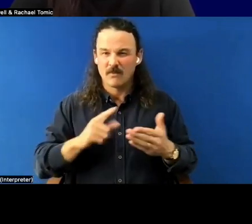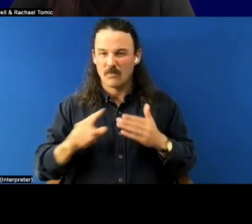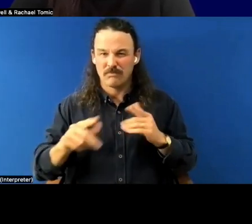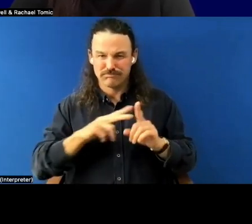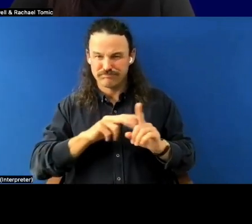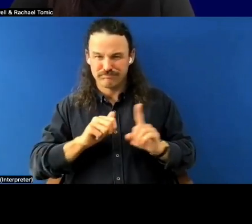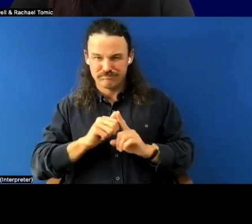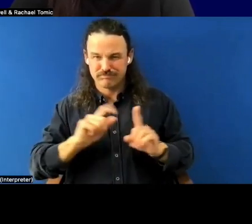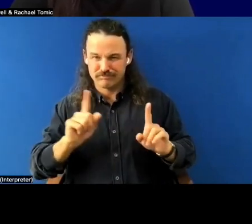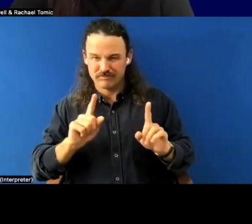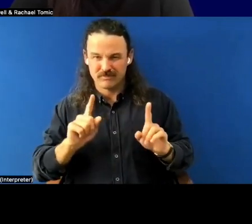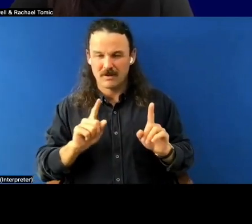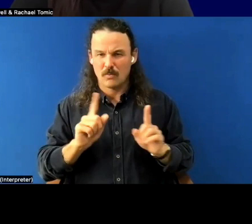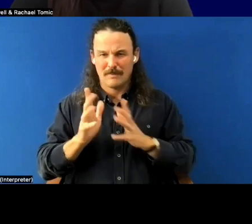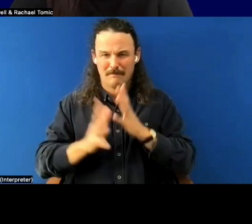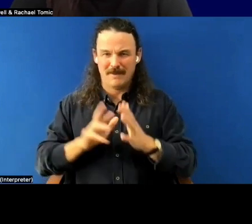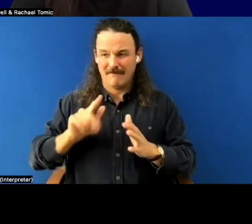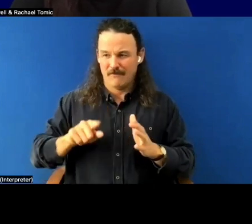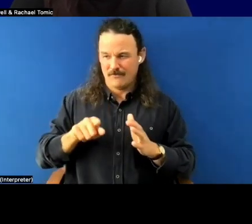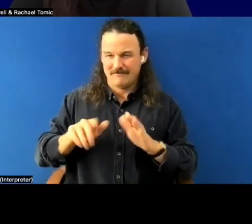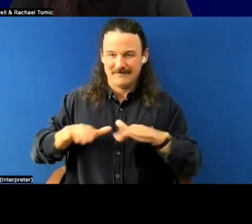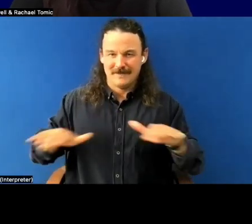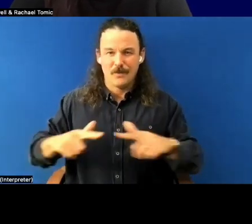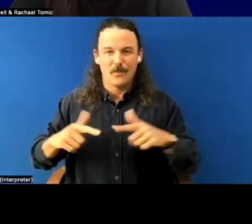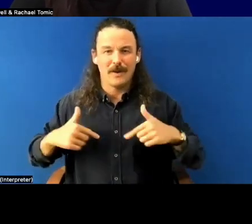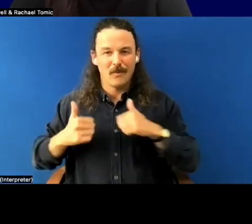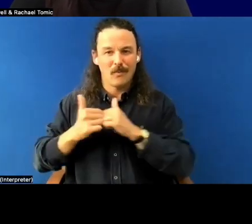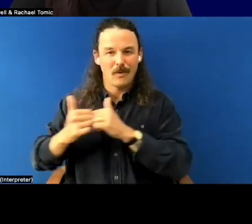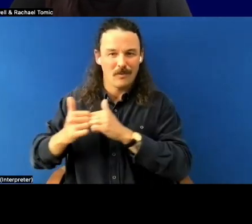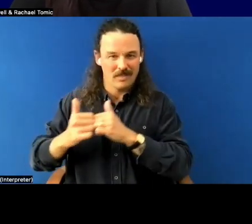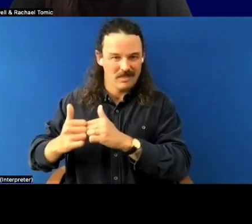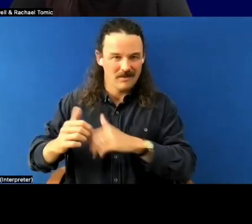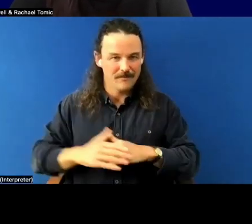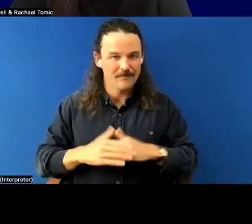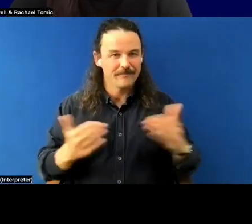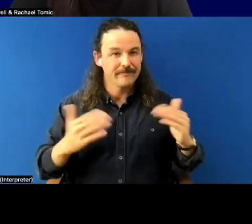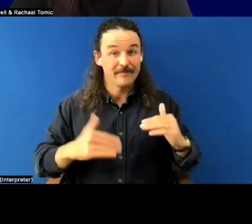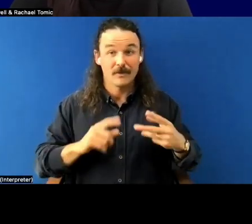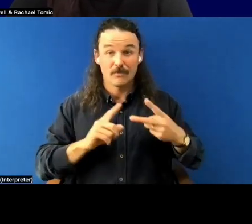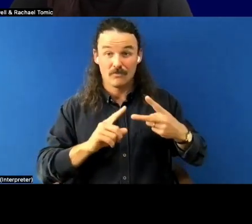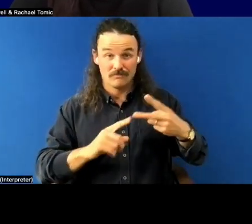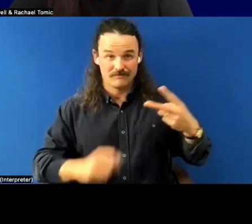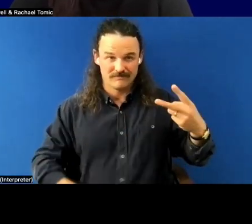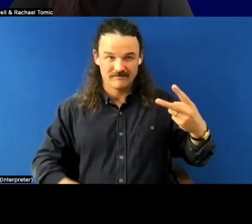the “F-words of Childhood Disability”, a profound research article that has shaped how we work.